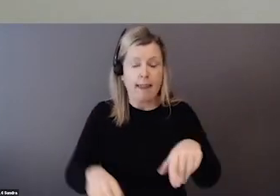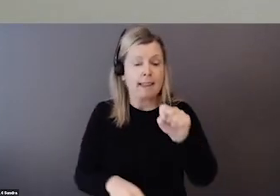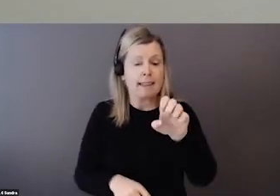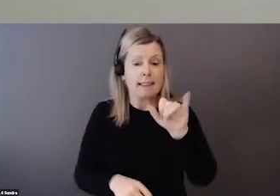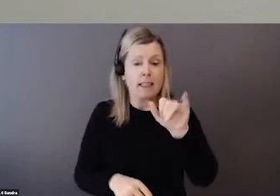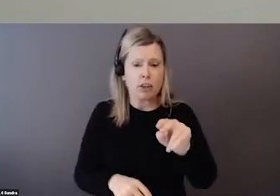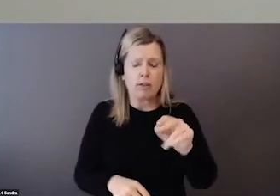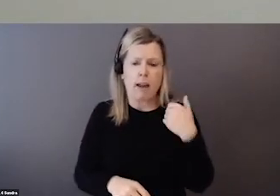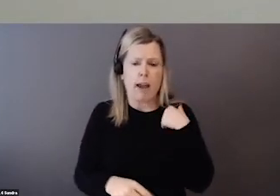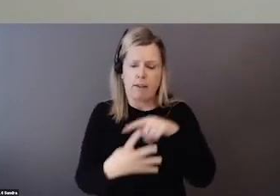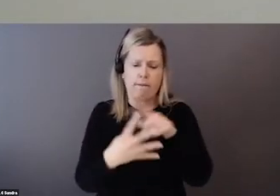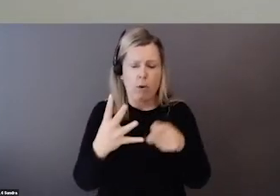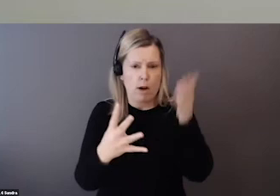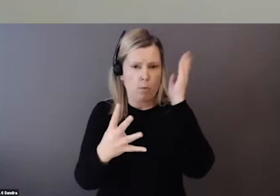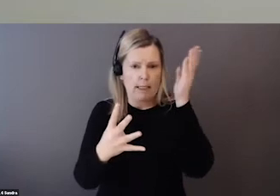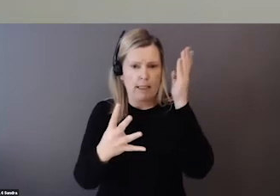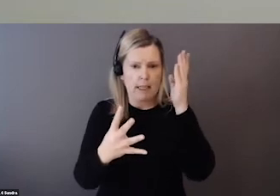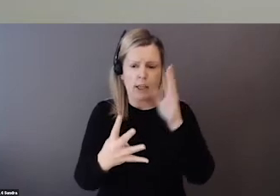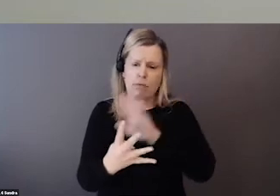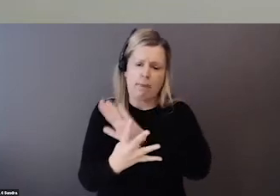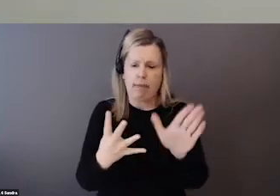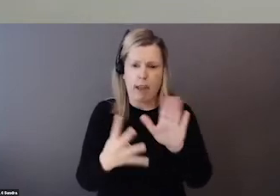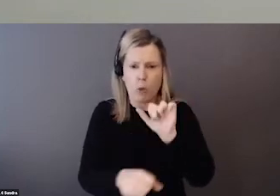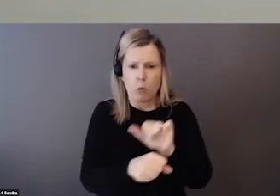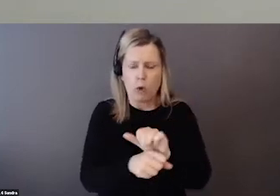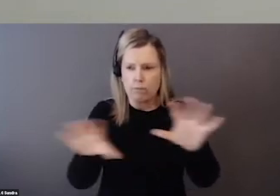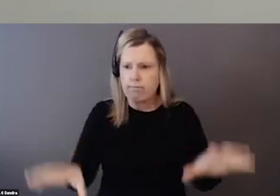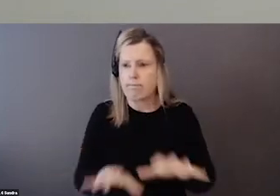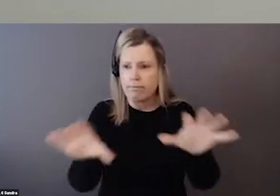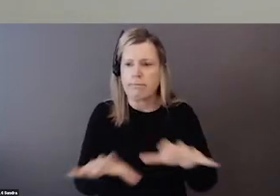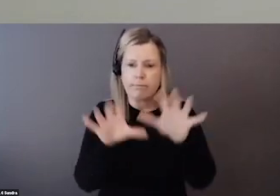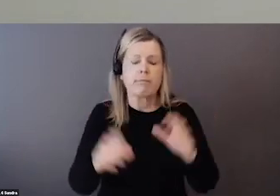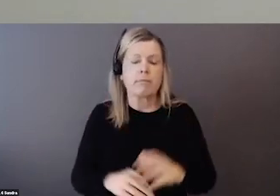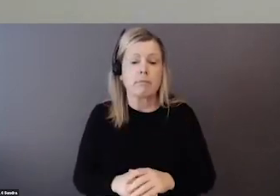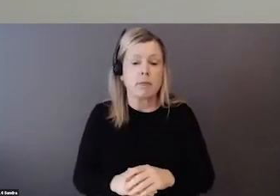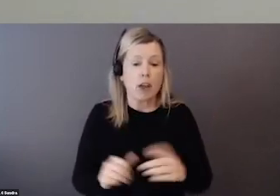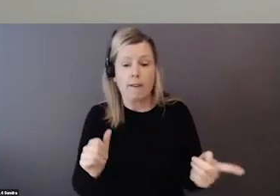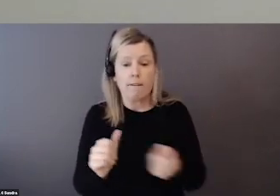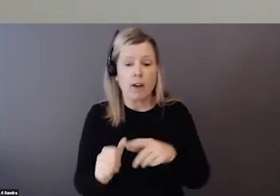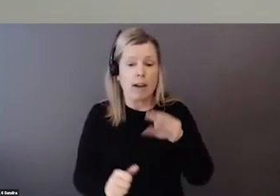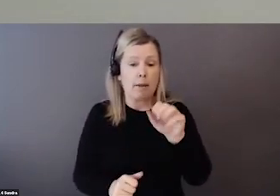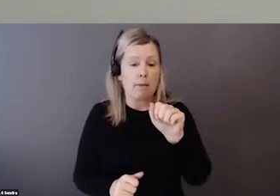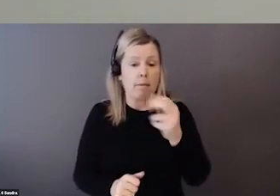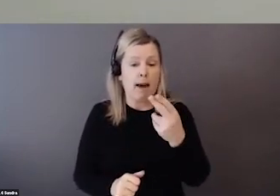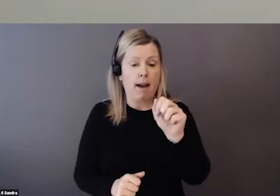about the work underway in four of these projects. First, Mahadeo Sukhai of the CNIB